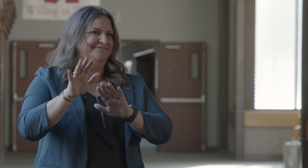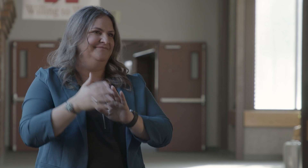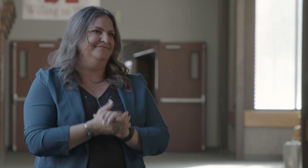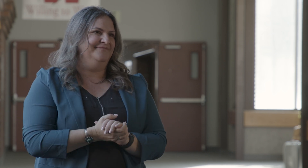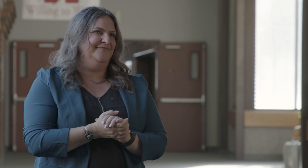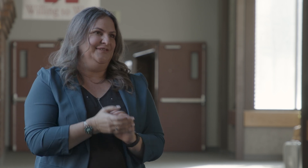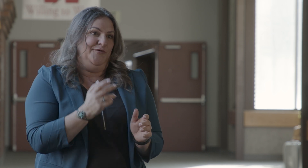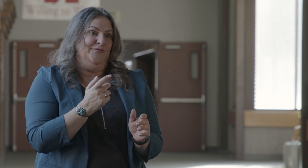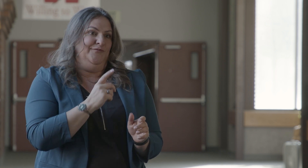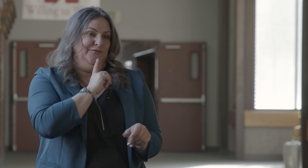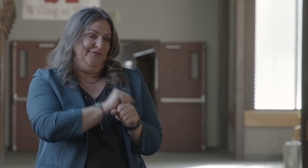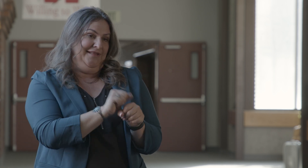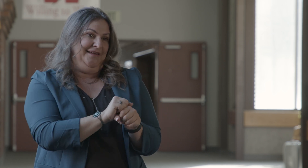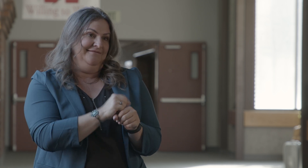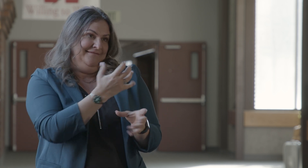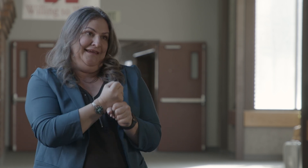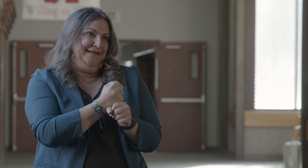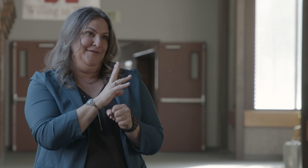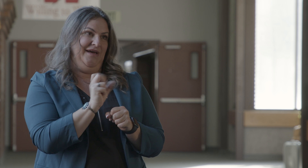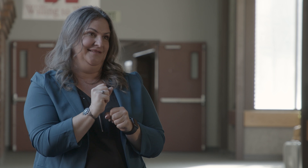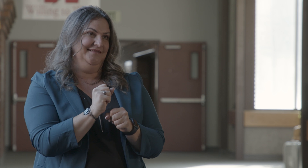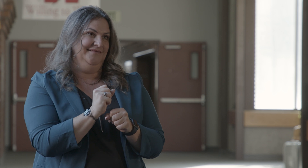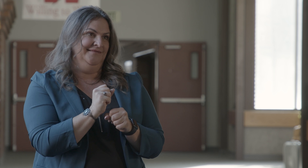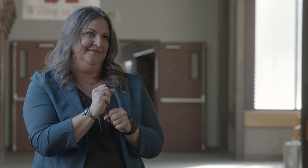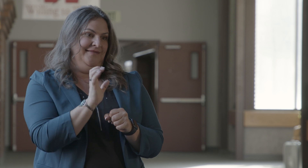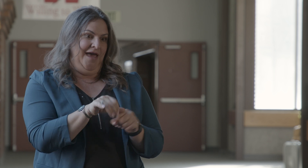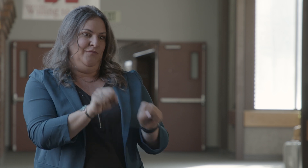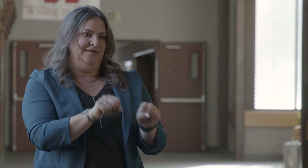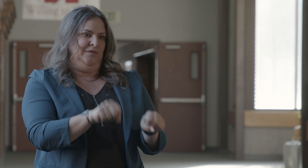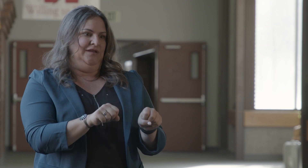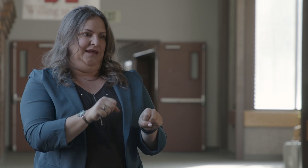while they are here, before they graduate and move on.